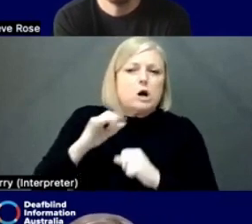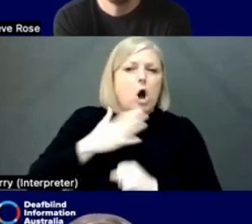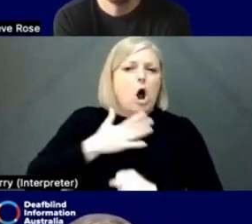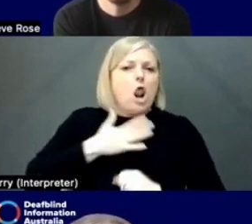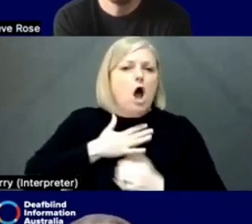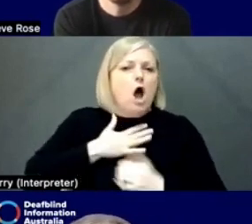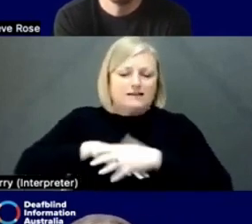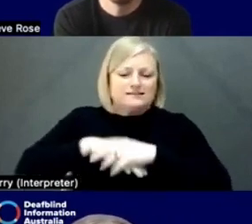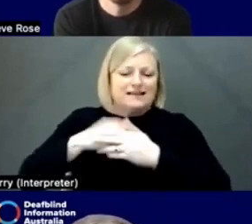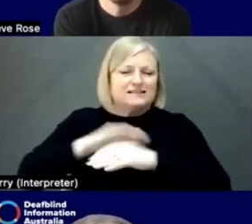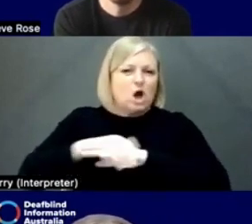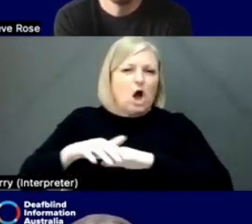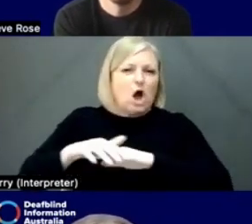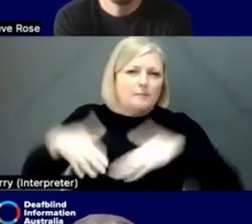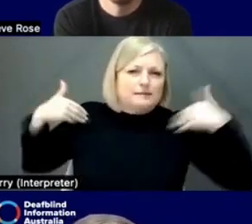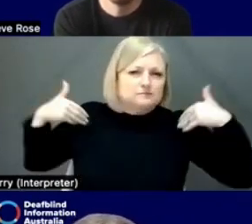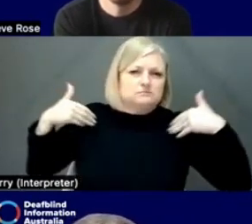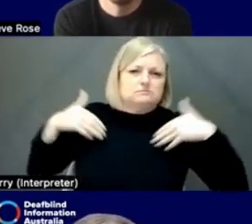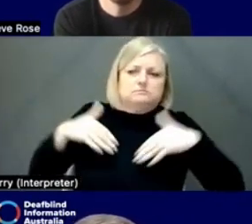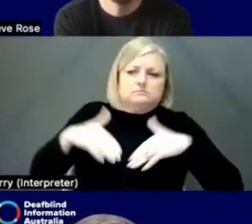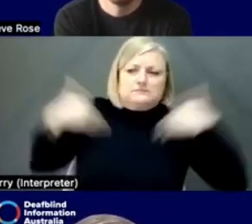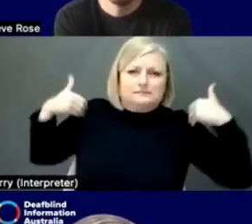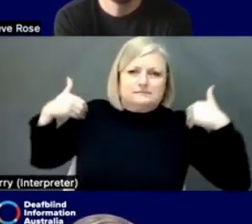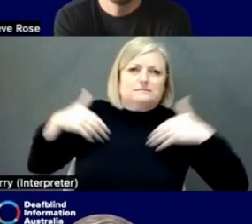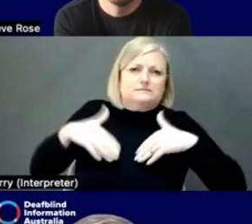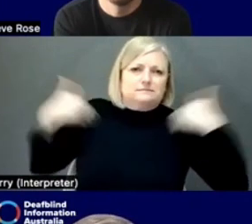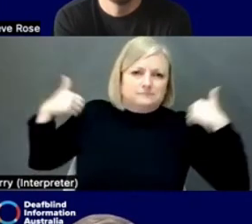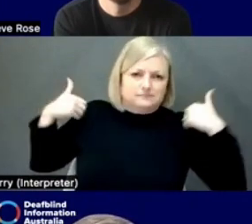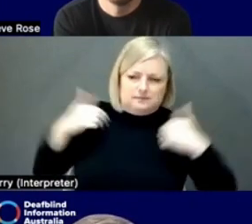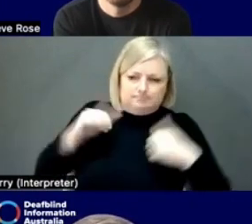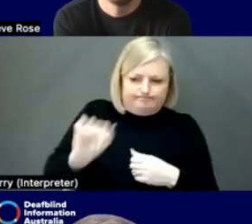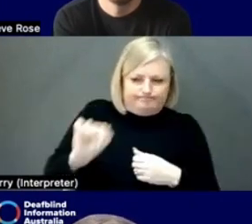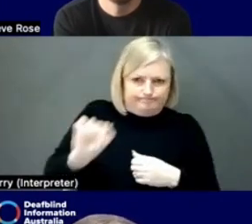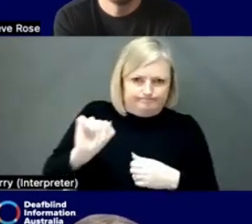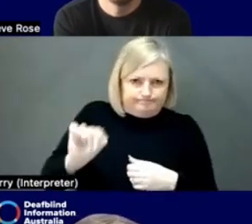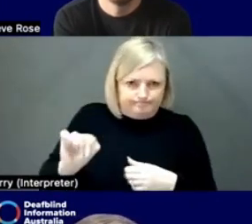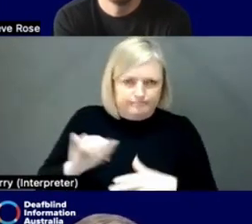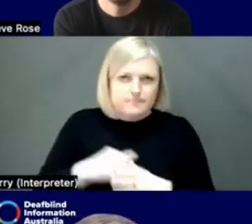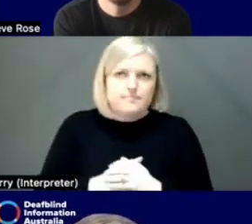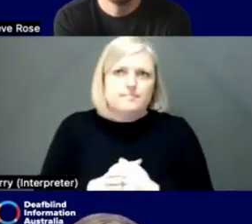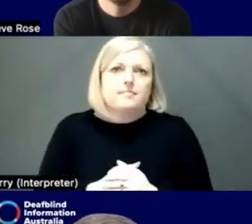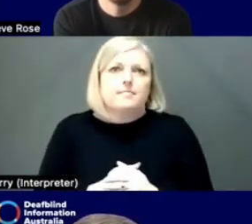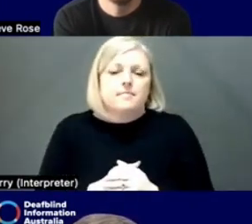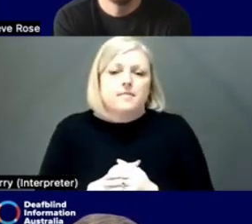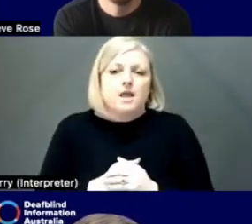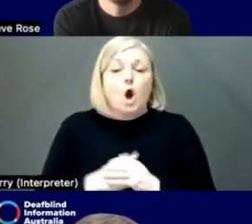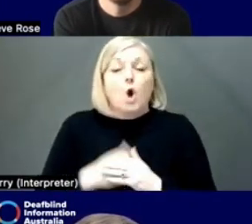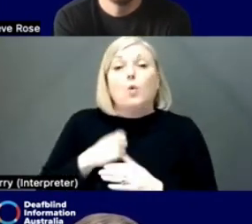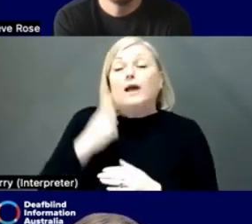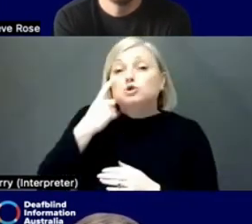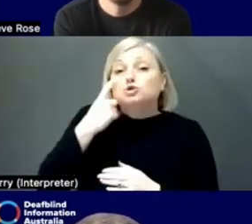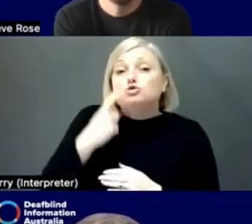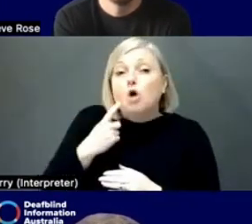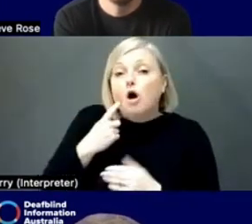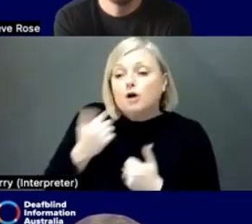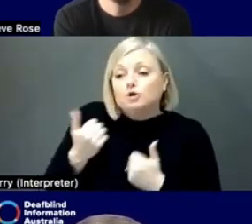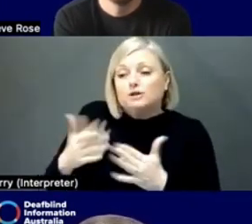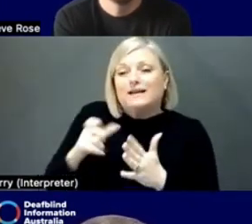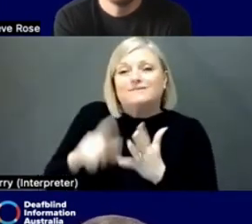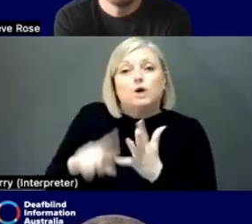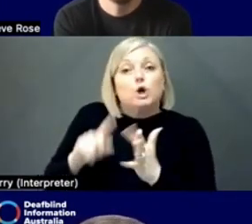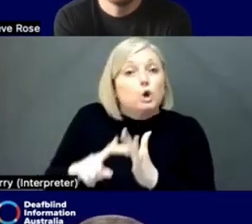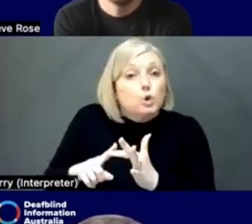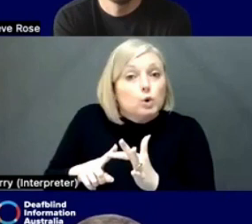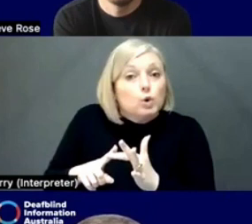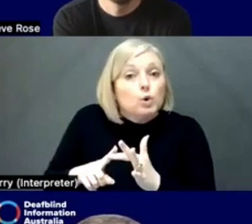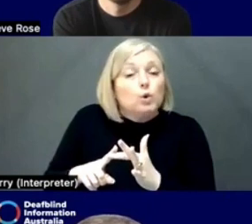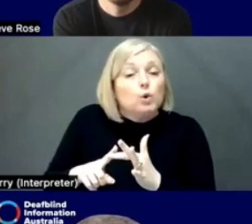(constantly pulling her hands away). We try to cue her in with a hand to the shoulder